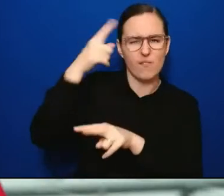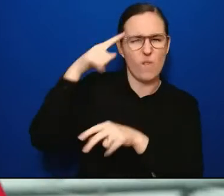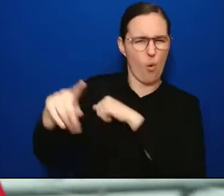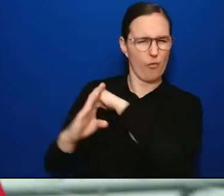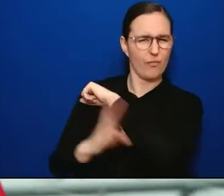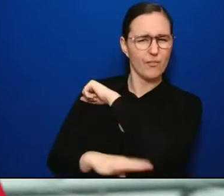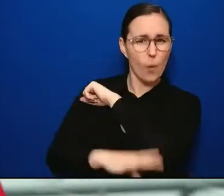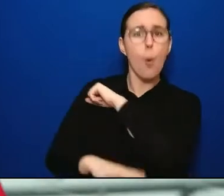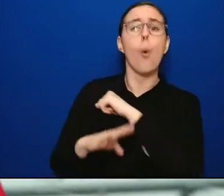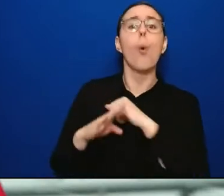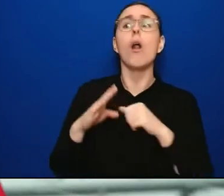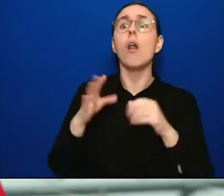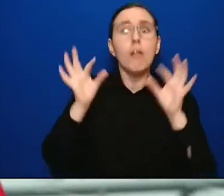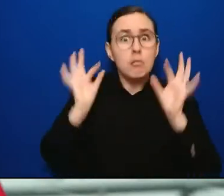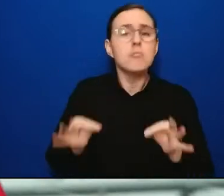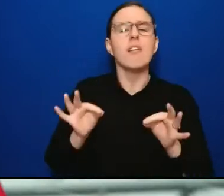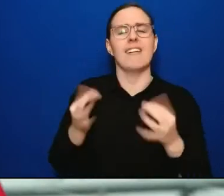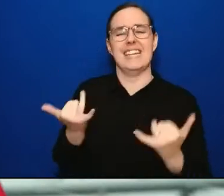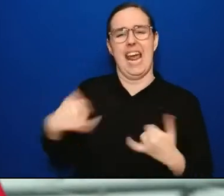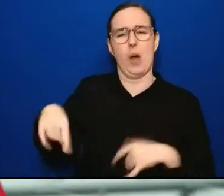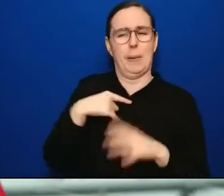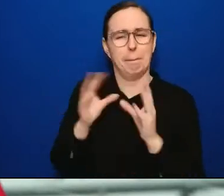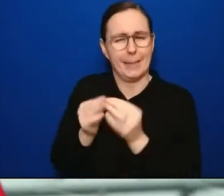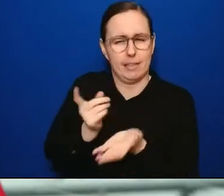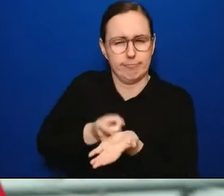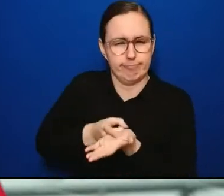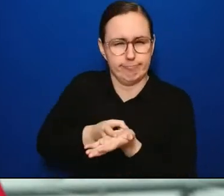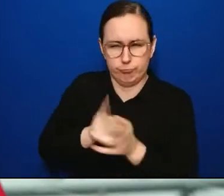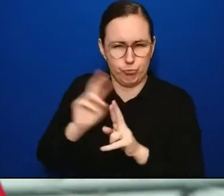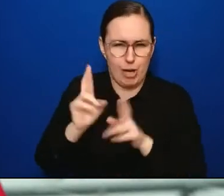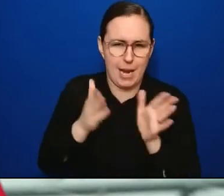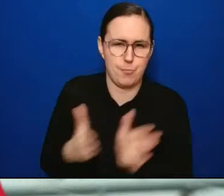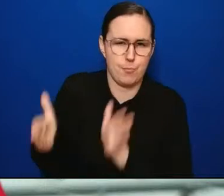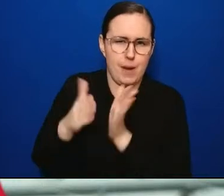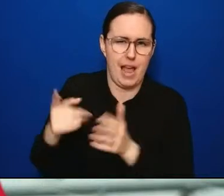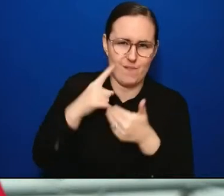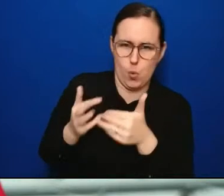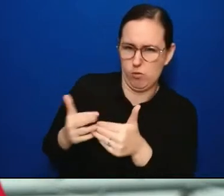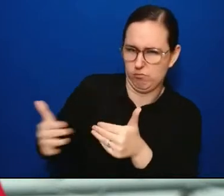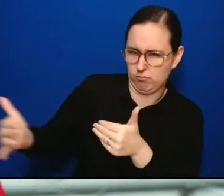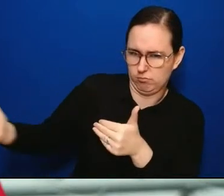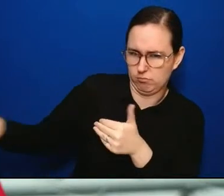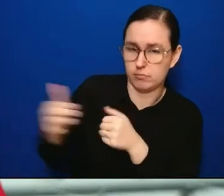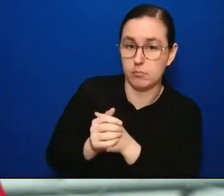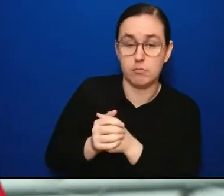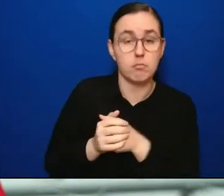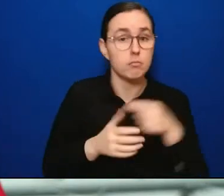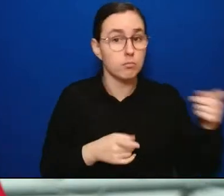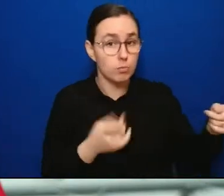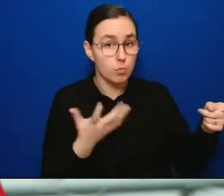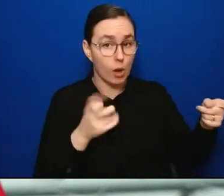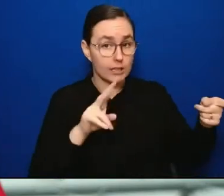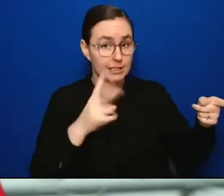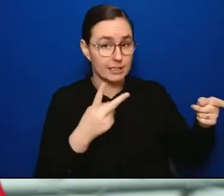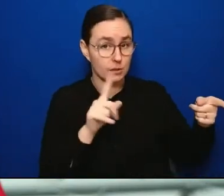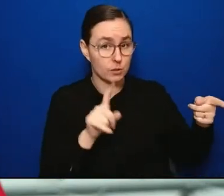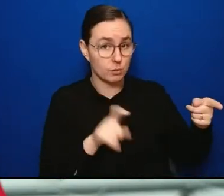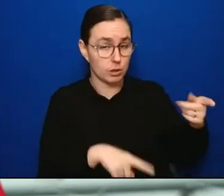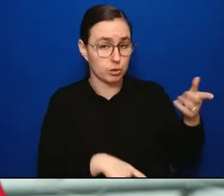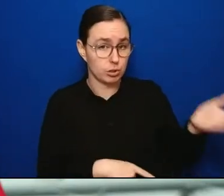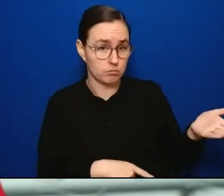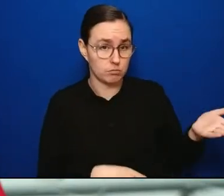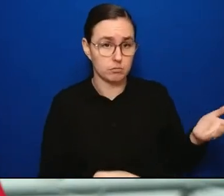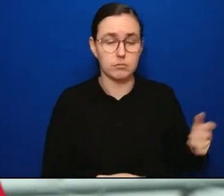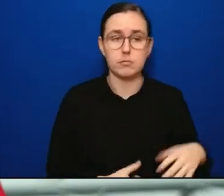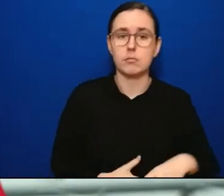working on. Li said. Do you have